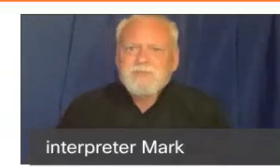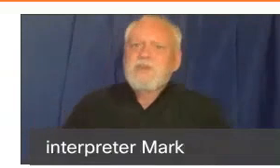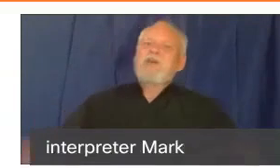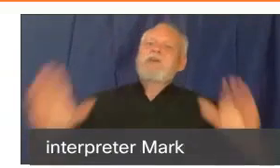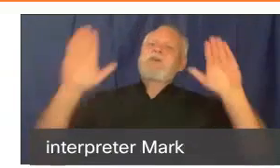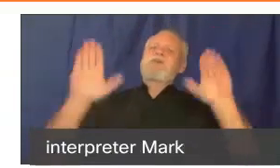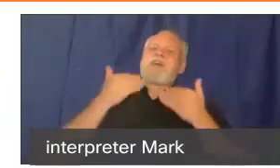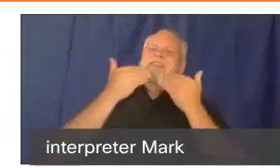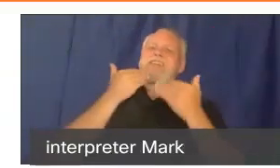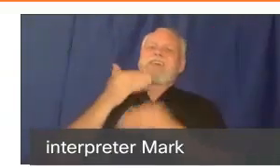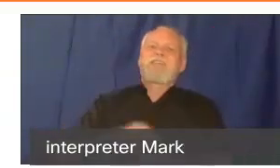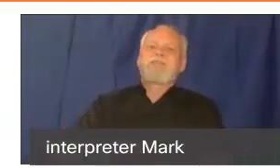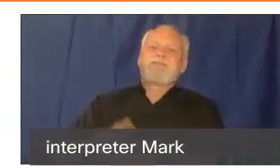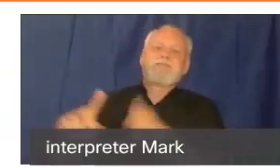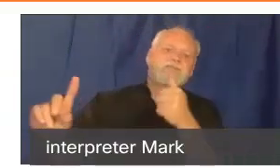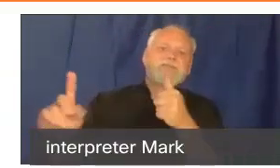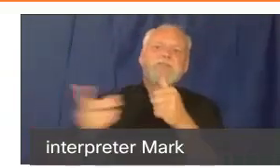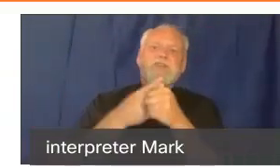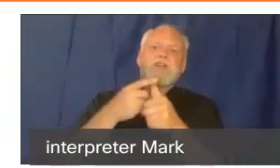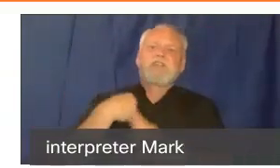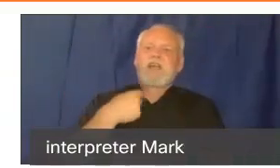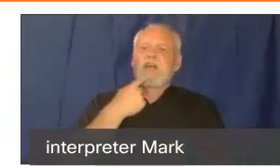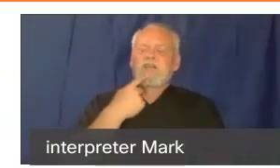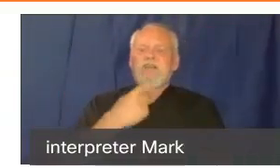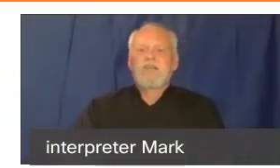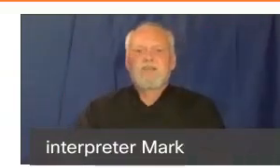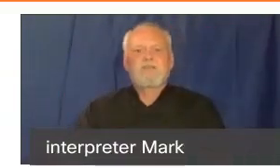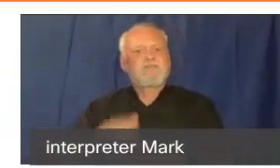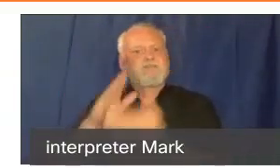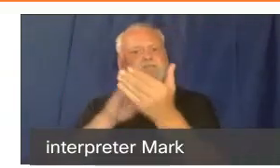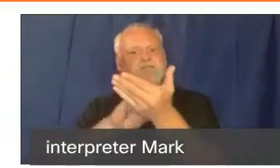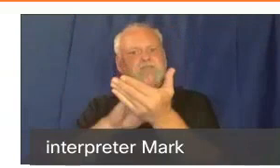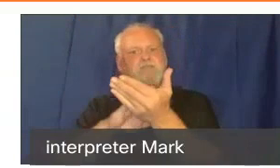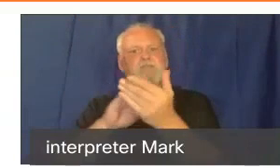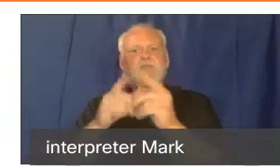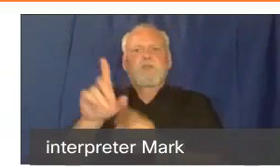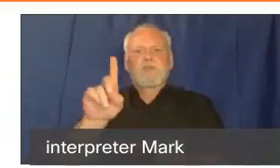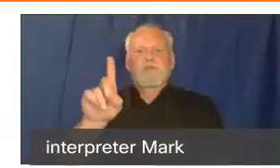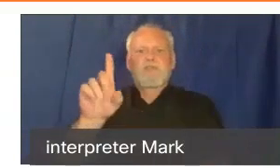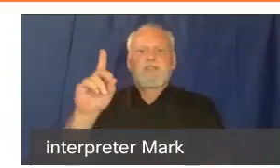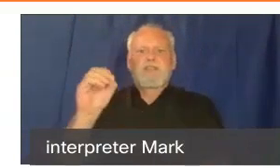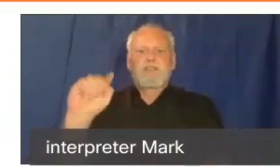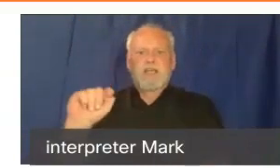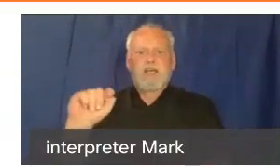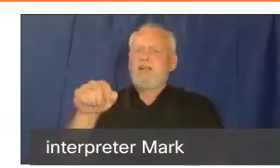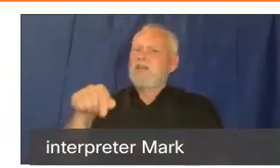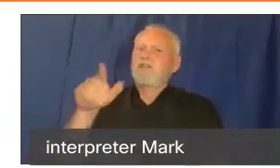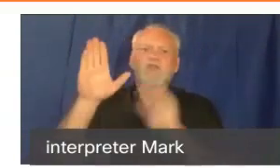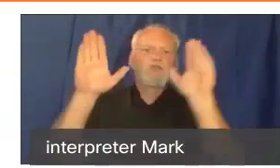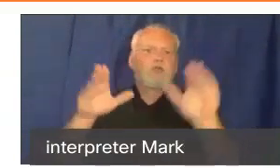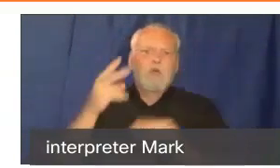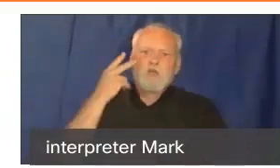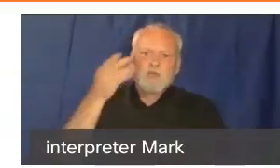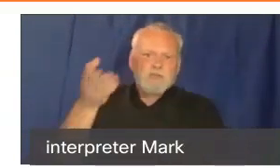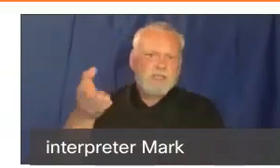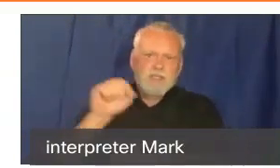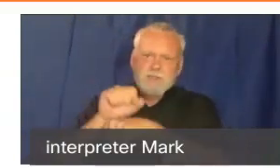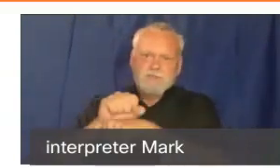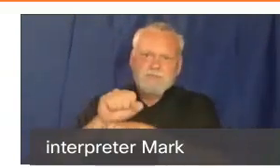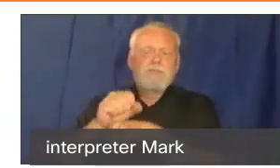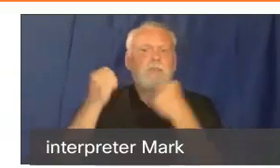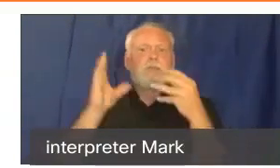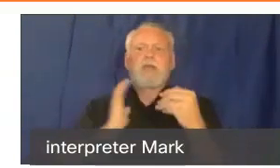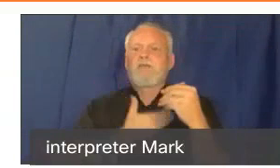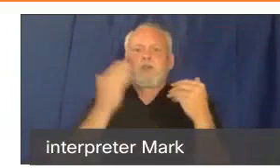Uh, 1st, I'll say kudos to, to dot. This is great to see as many of us know we live in a neighborhood.